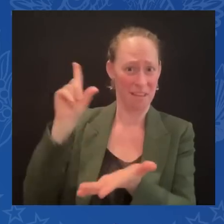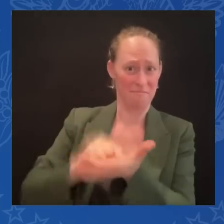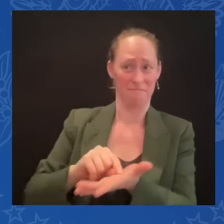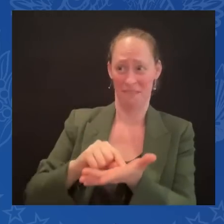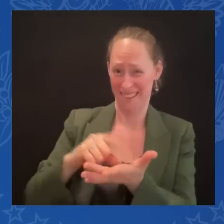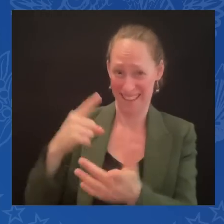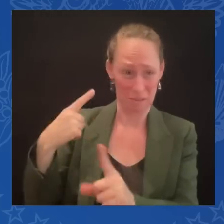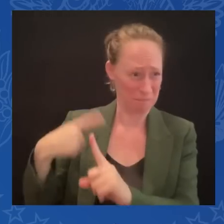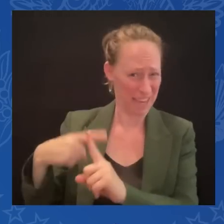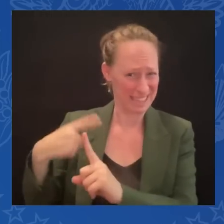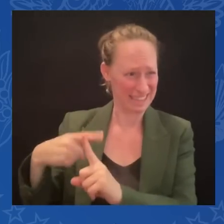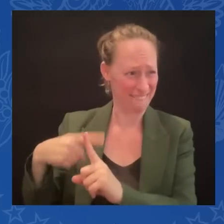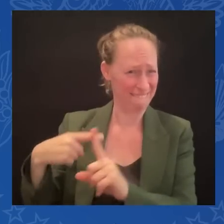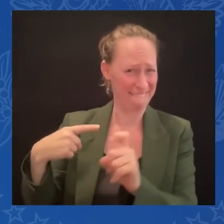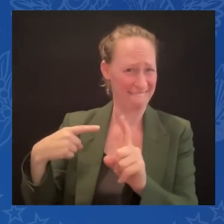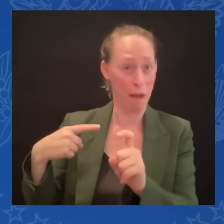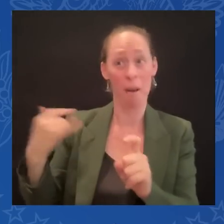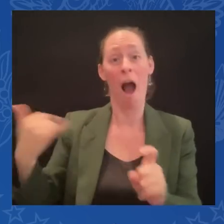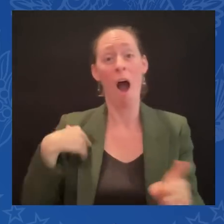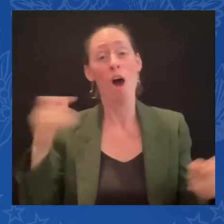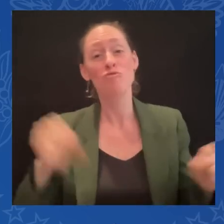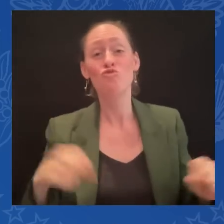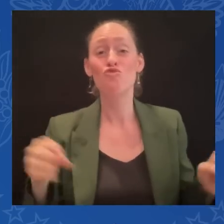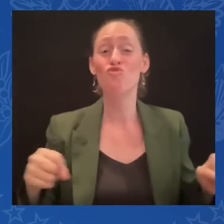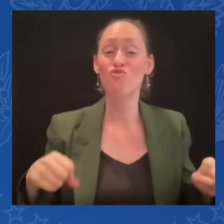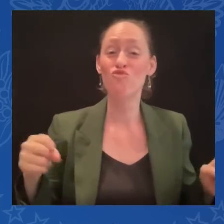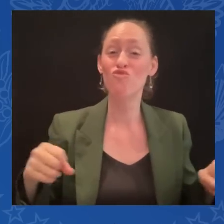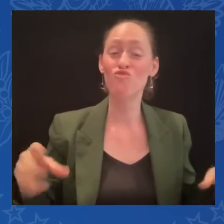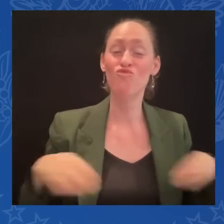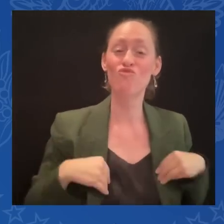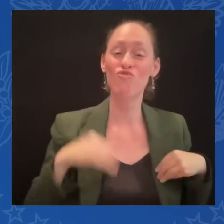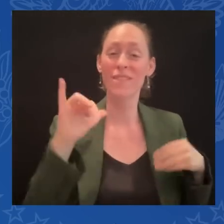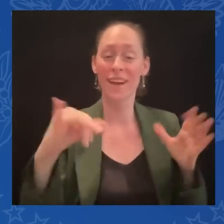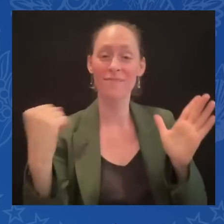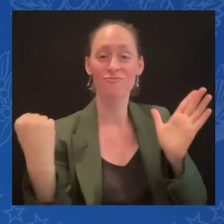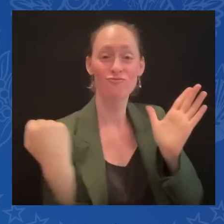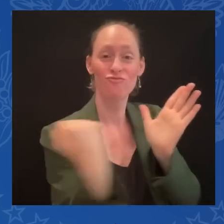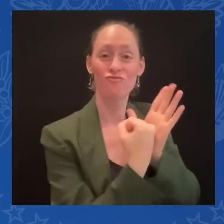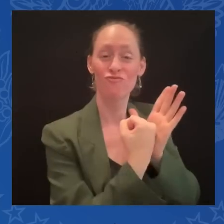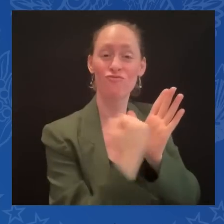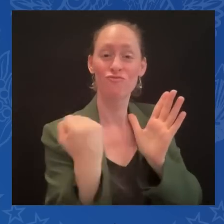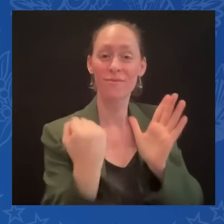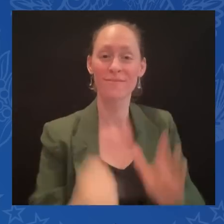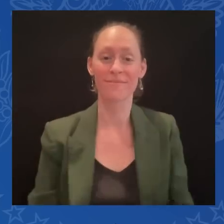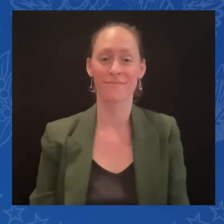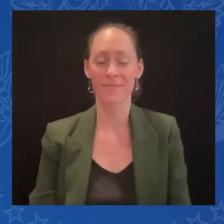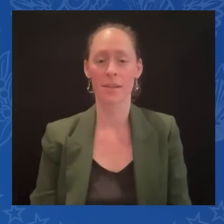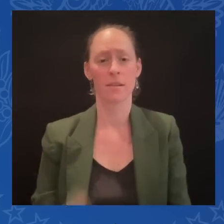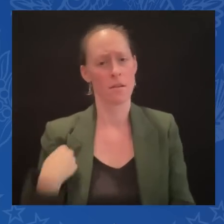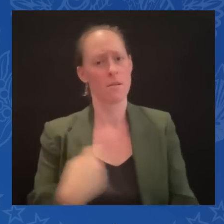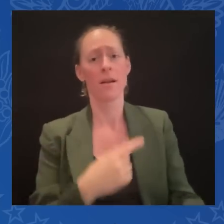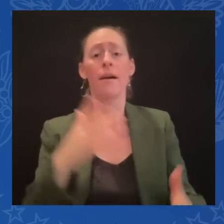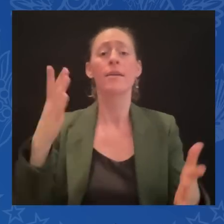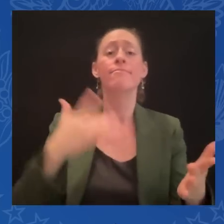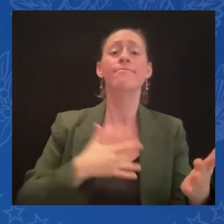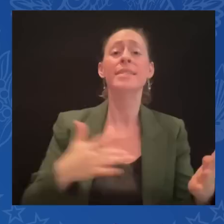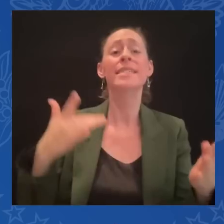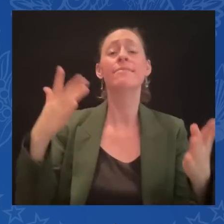like previous recoveries. This time, investment is working, and factories are being built, and jobs are being created -- happening in rural America,